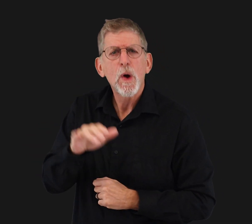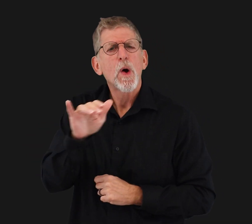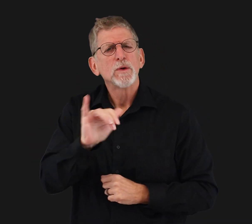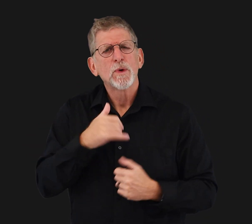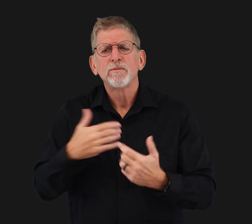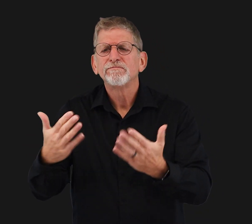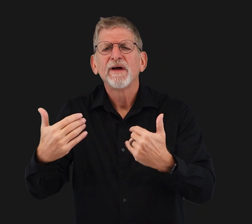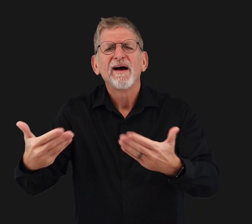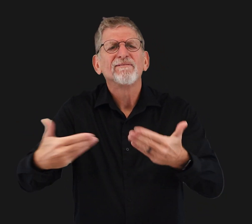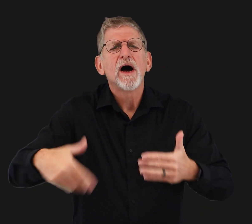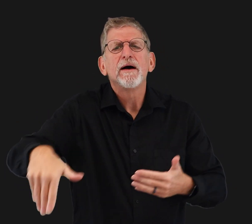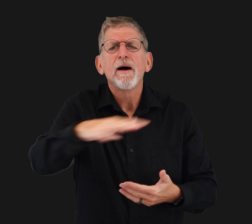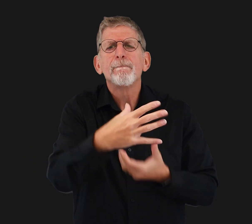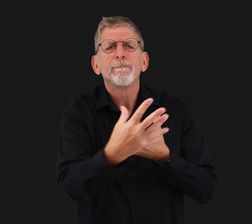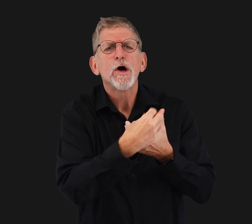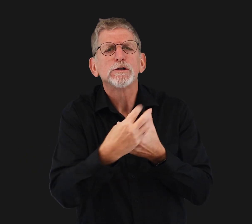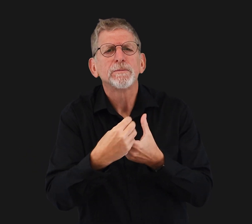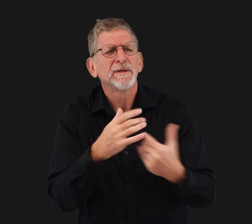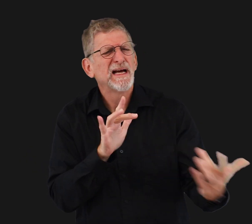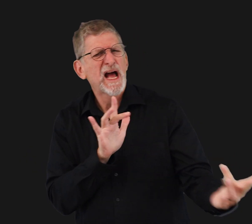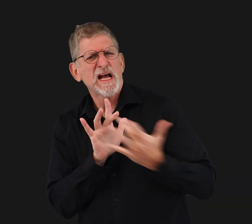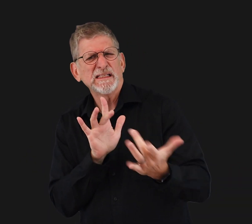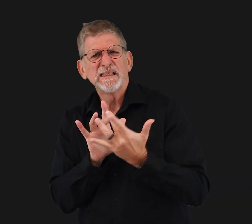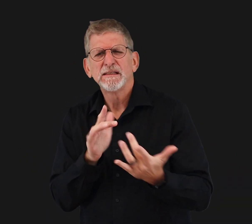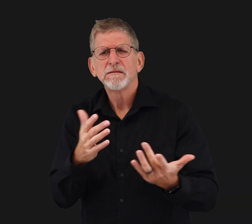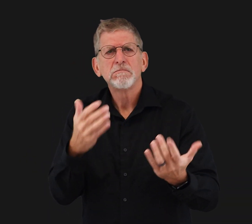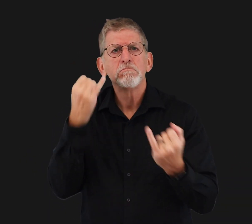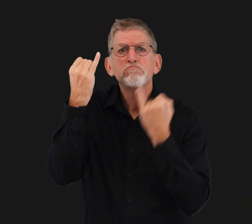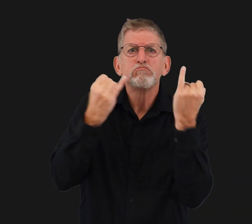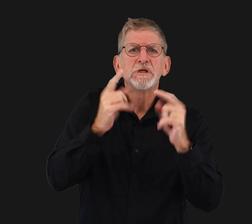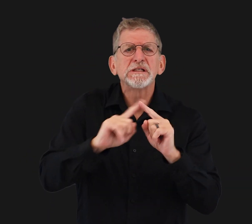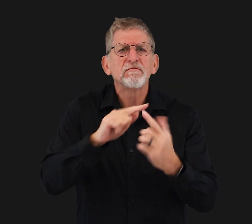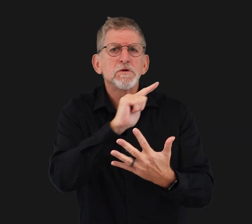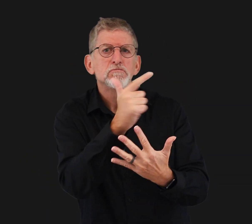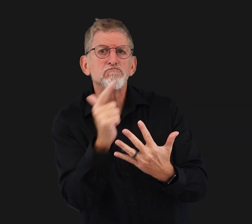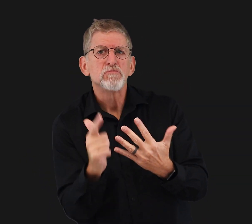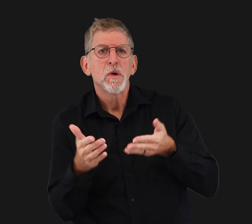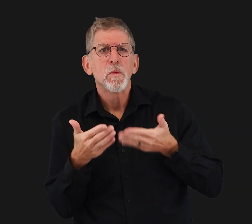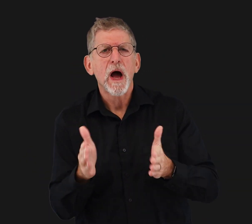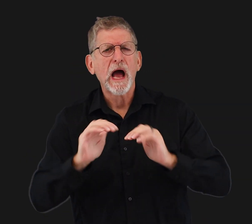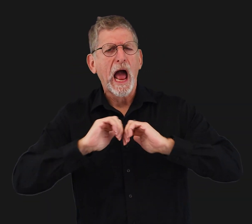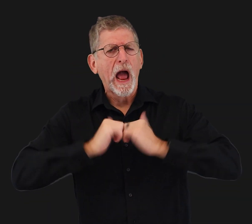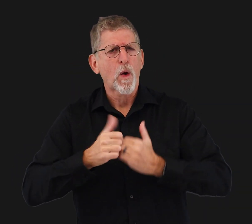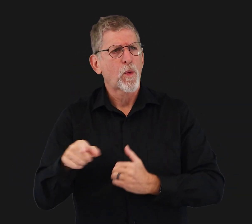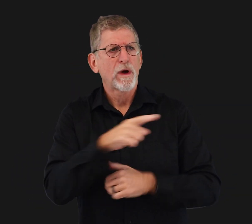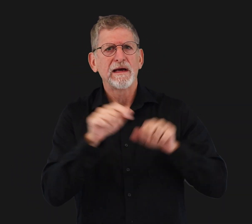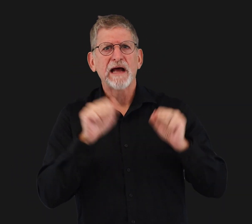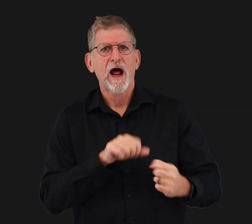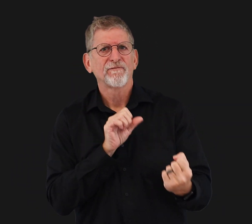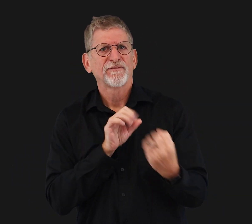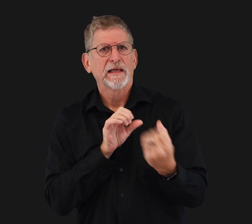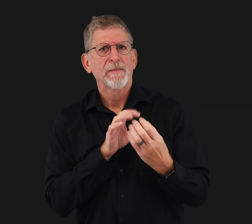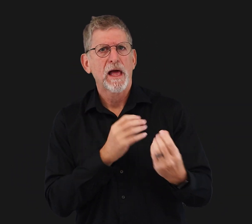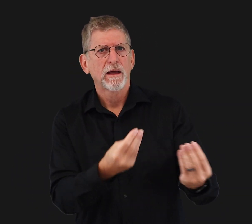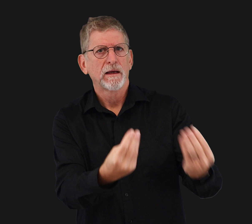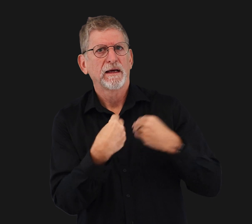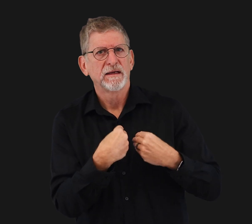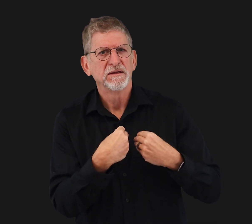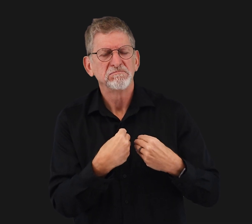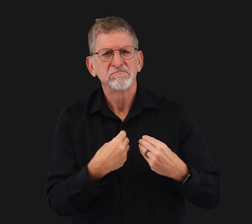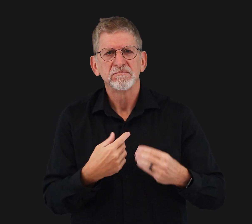We also invited participants to contact us for alternate ways to provide feedback.